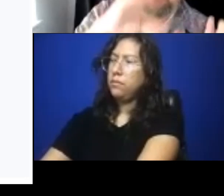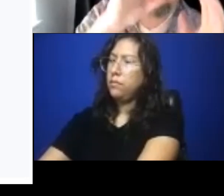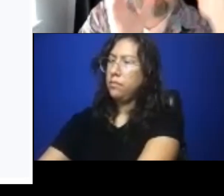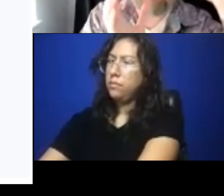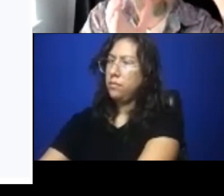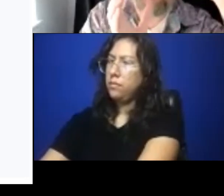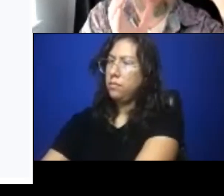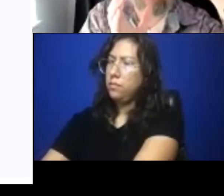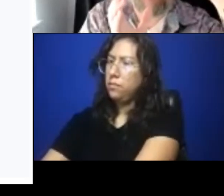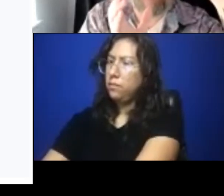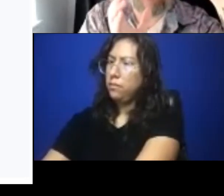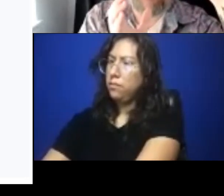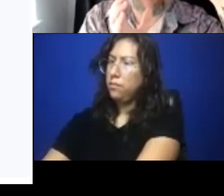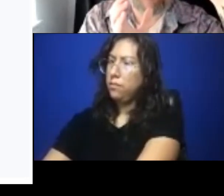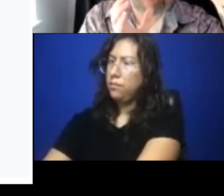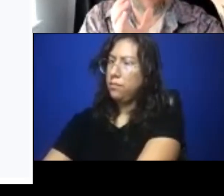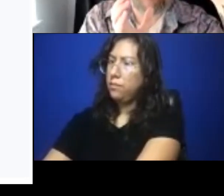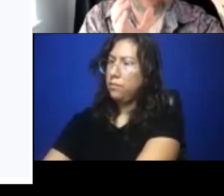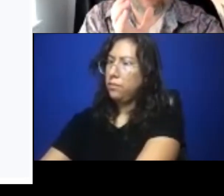I'm just seeing things move around without any new additions.